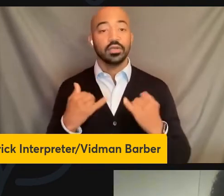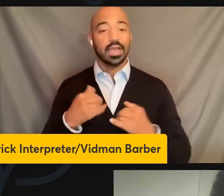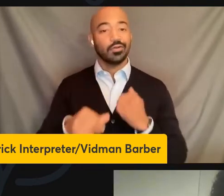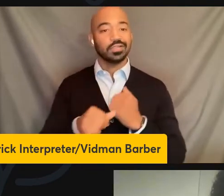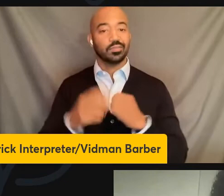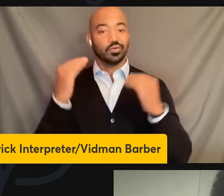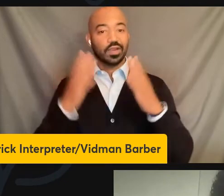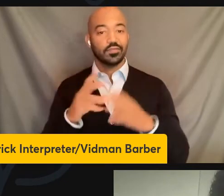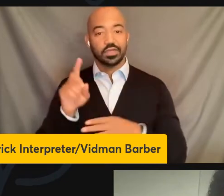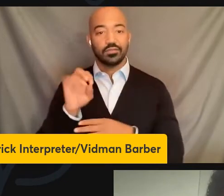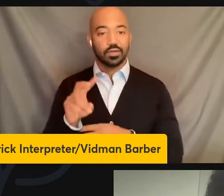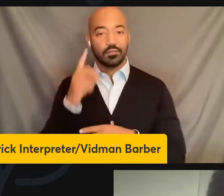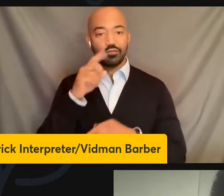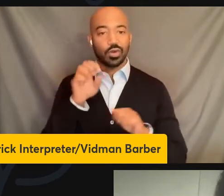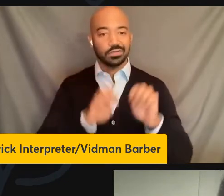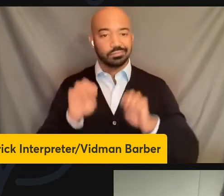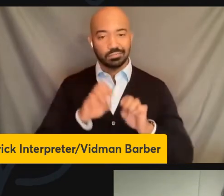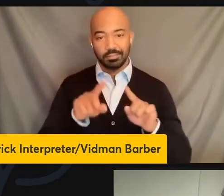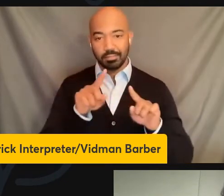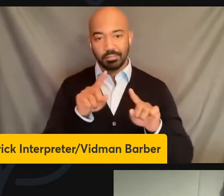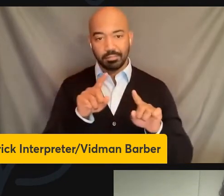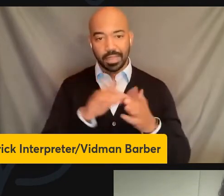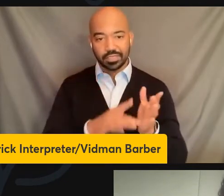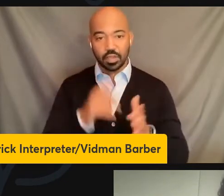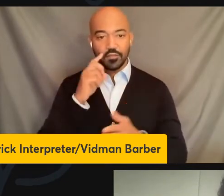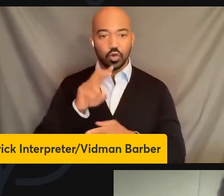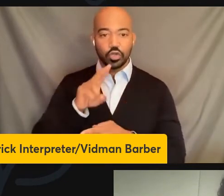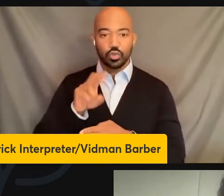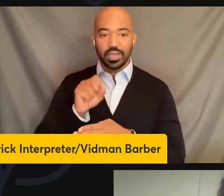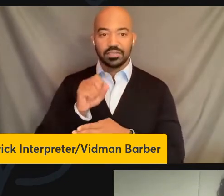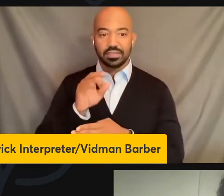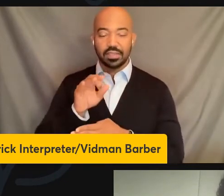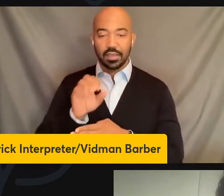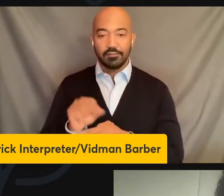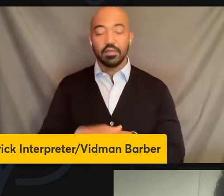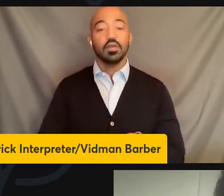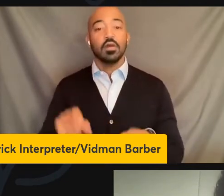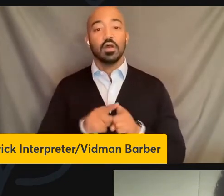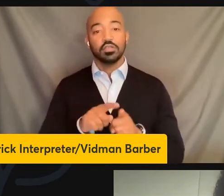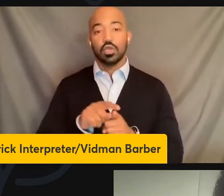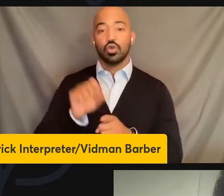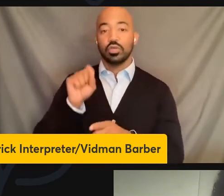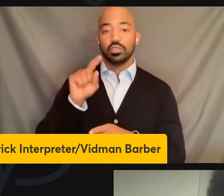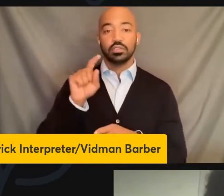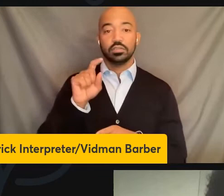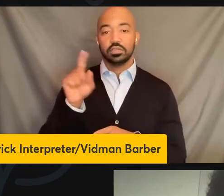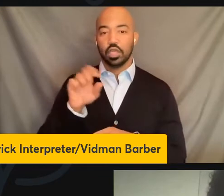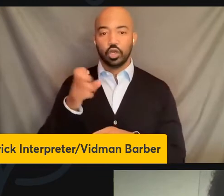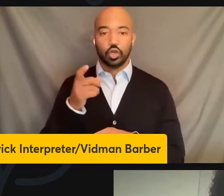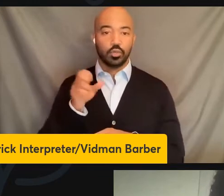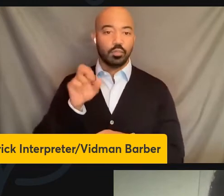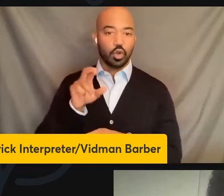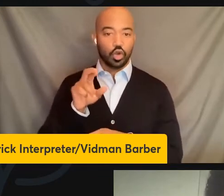Division of experimental medicine at UCSF and Zuckerberg San Francisco General Hospital. She was an instructor at the Brigham